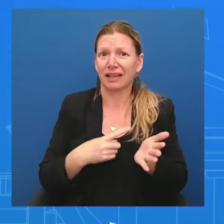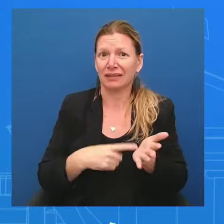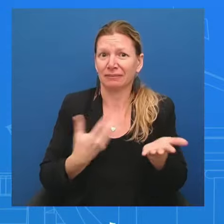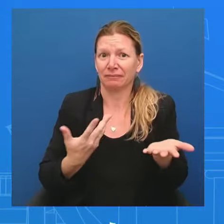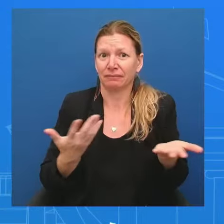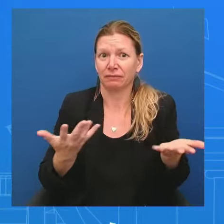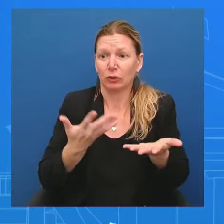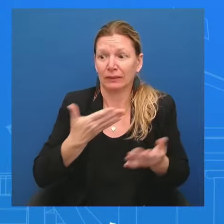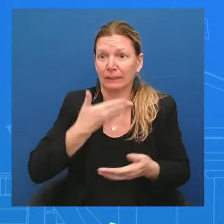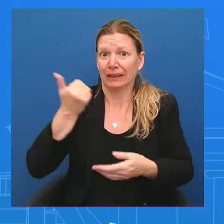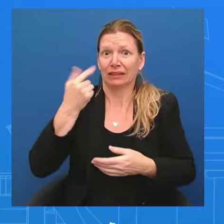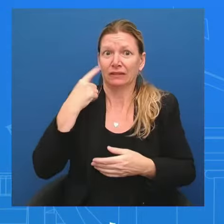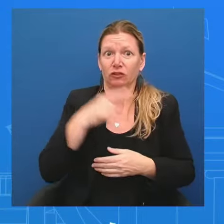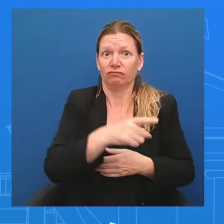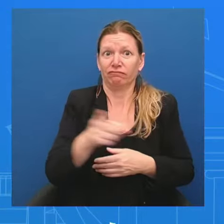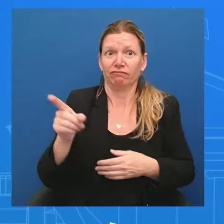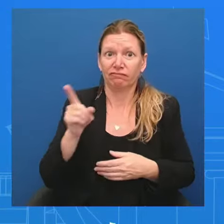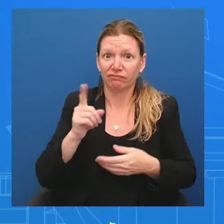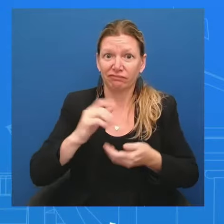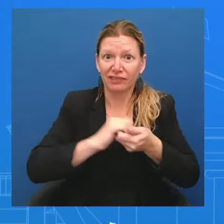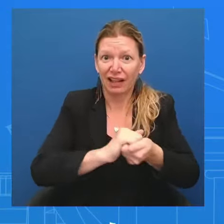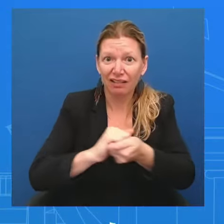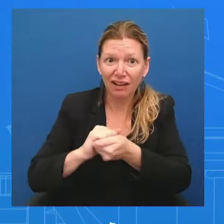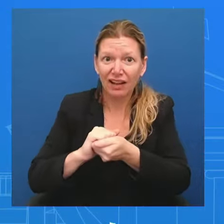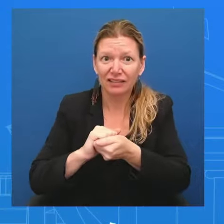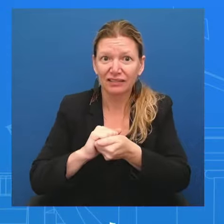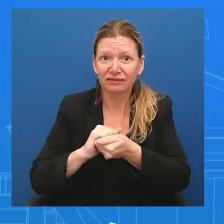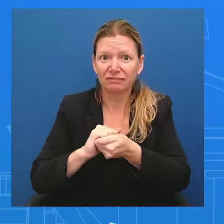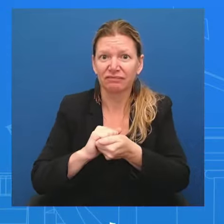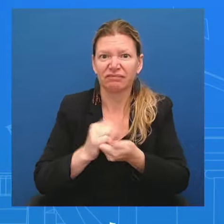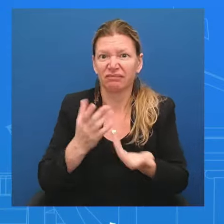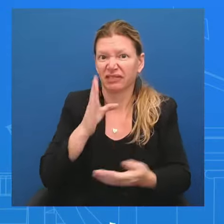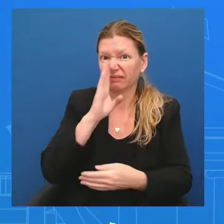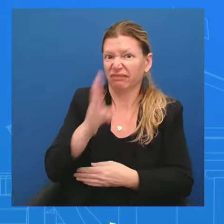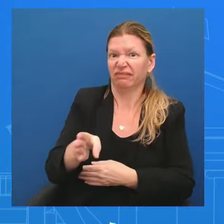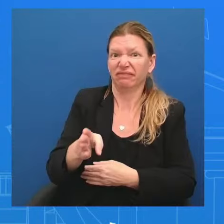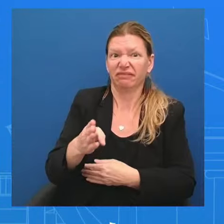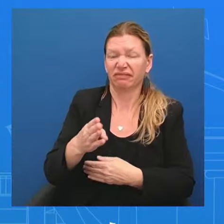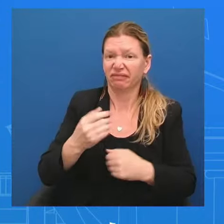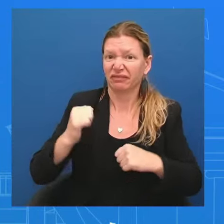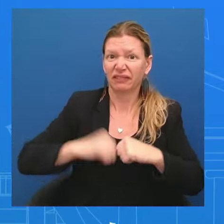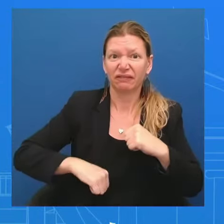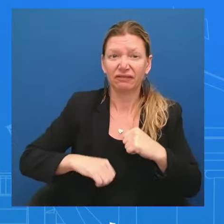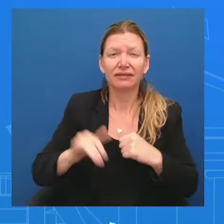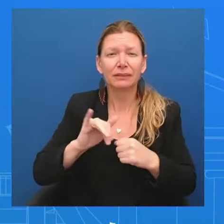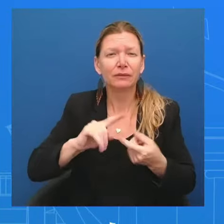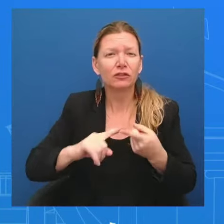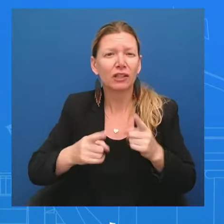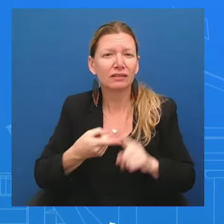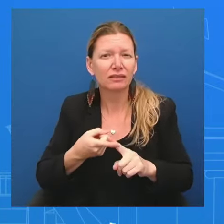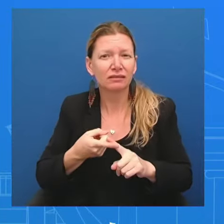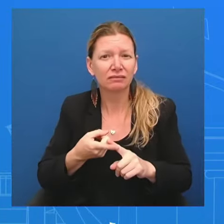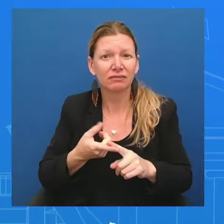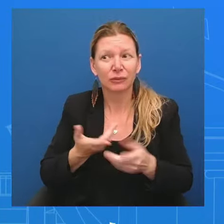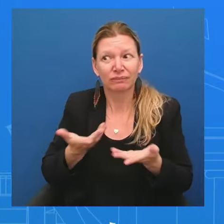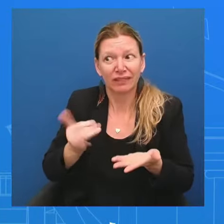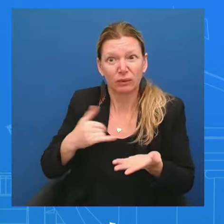even tough with your friend, which we have been able to do with Israel. The Press: Sorry, I just want to be clear on that. We spoke about Israel's isolationism there.